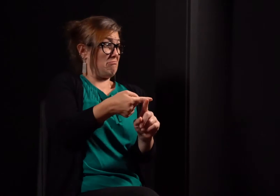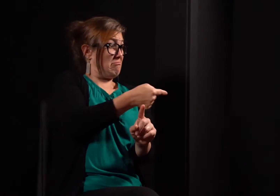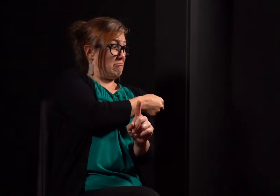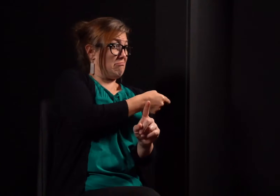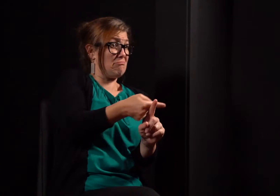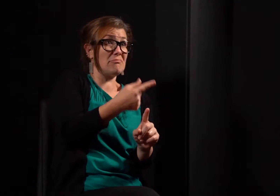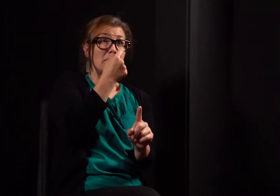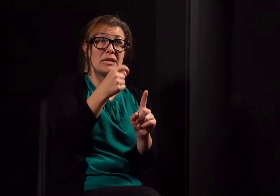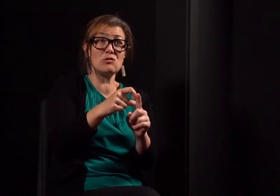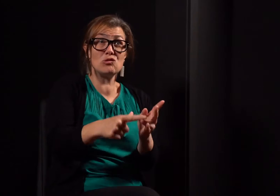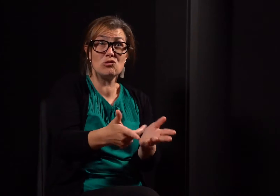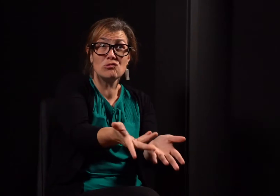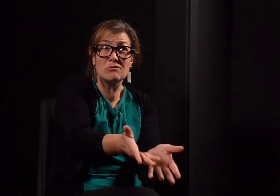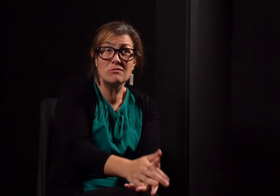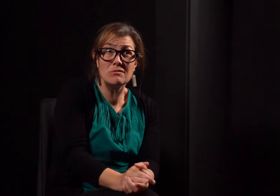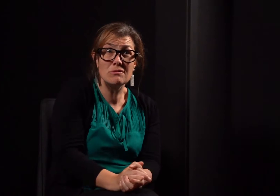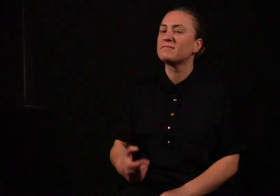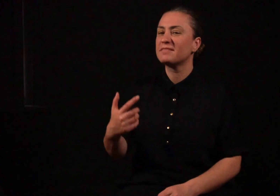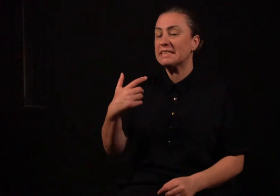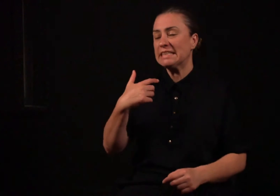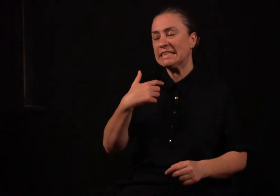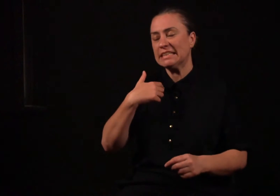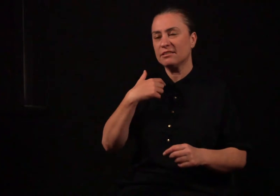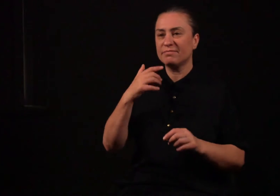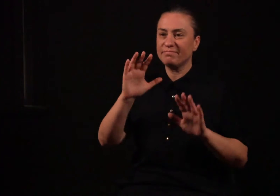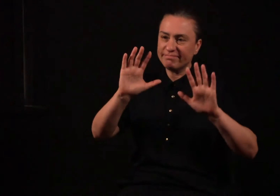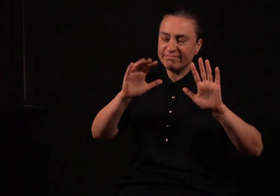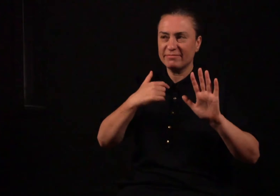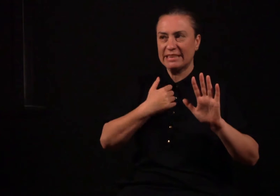Do you have any ideas of what interpreters could do beforehand in these situations?